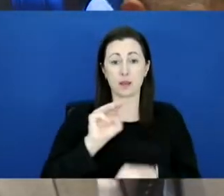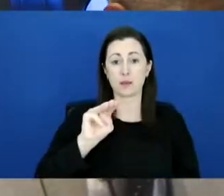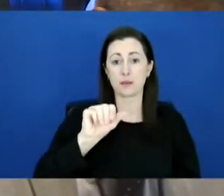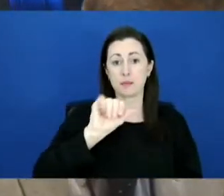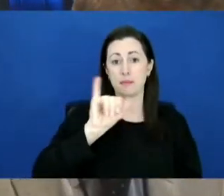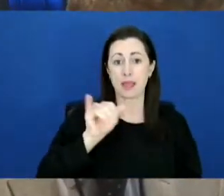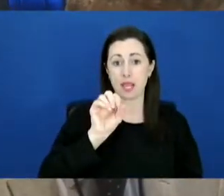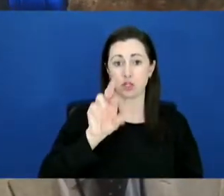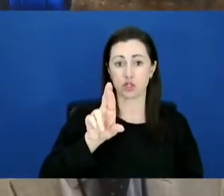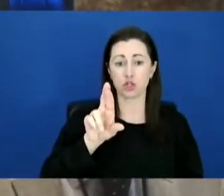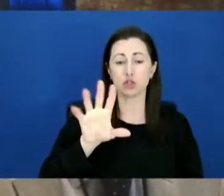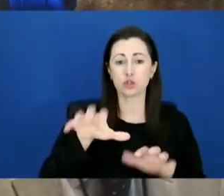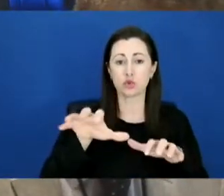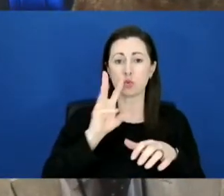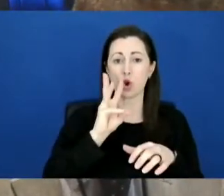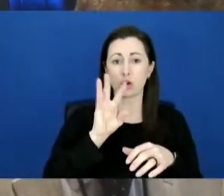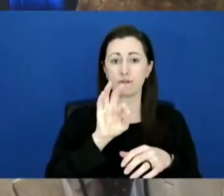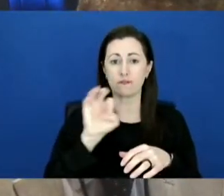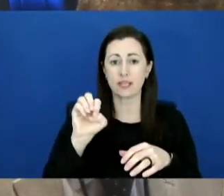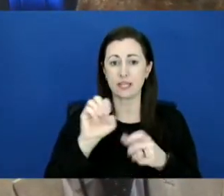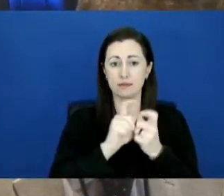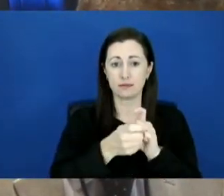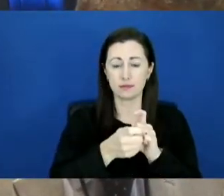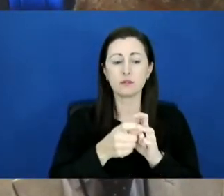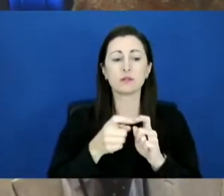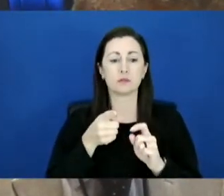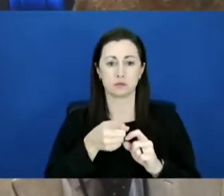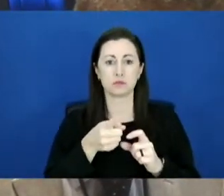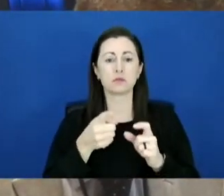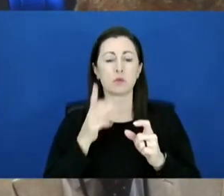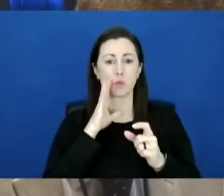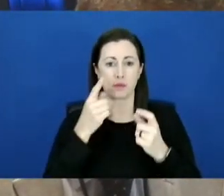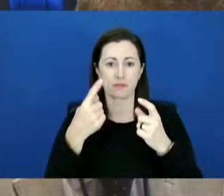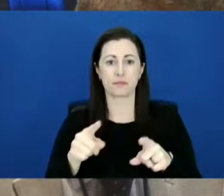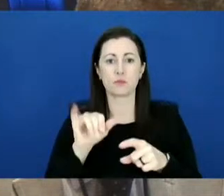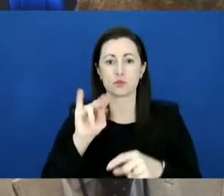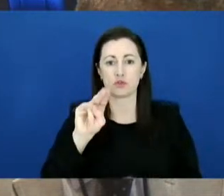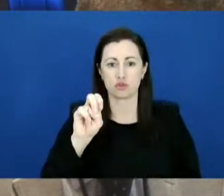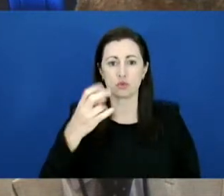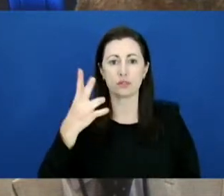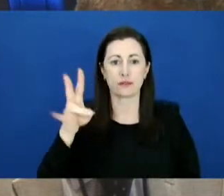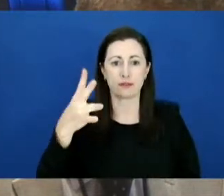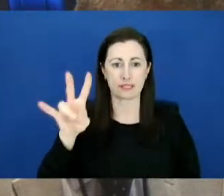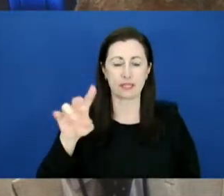PUBLIC HEARING, TONIGHT WE DID THE PUBLIC HEARING ON THE MAJOR